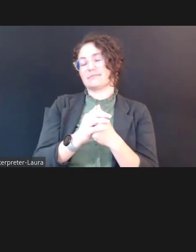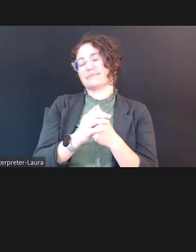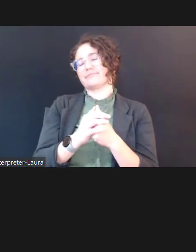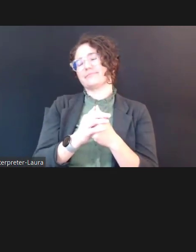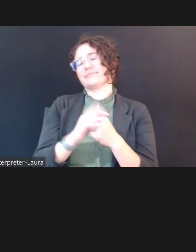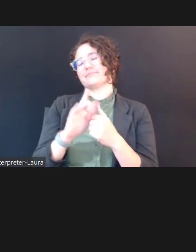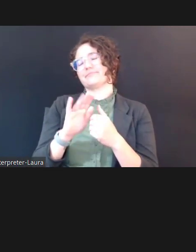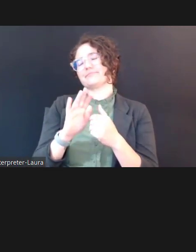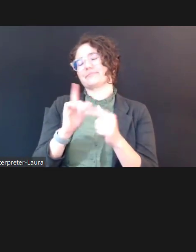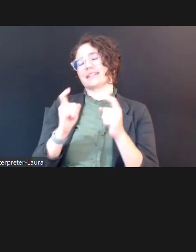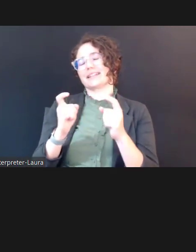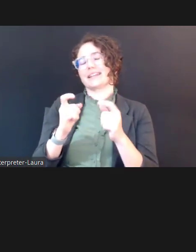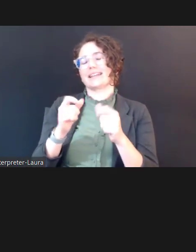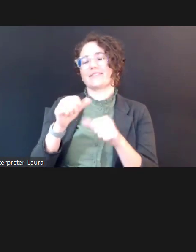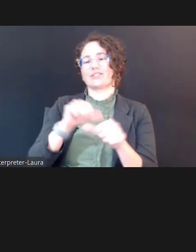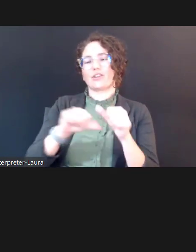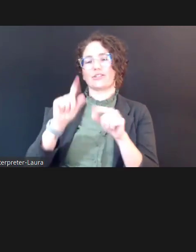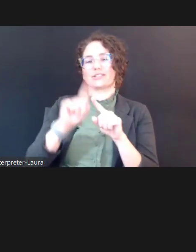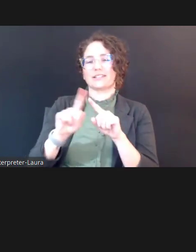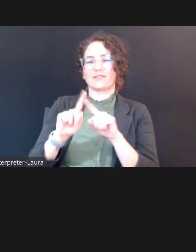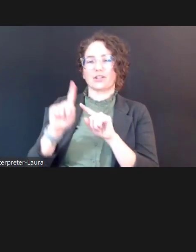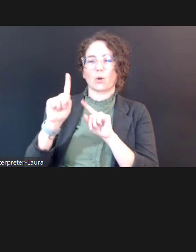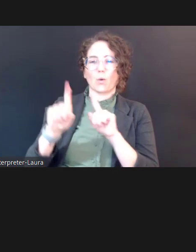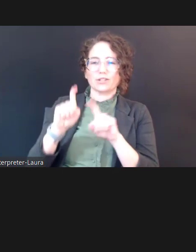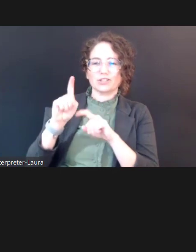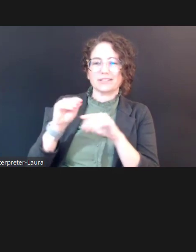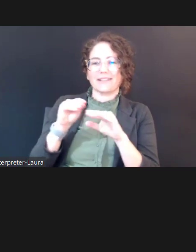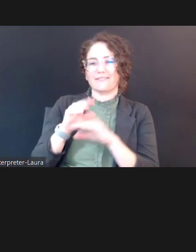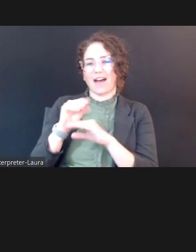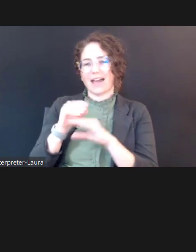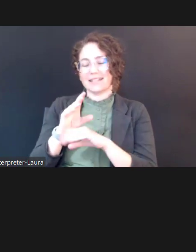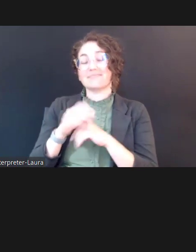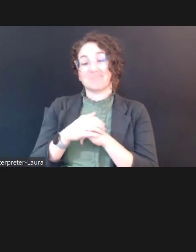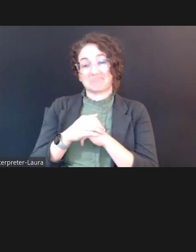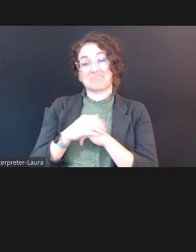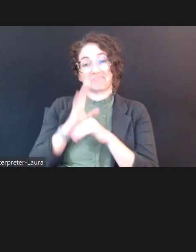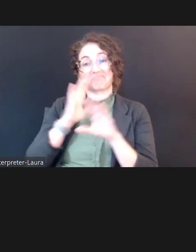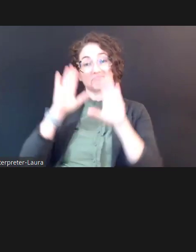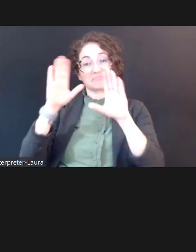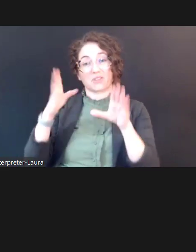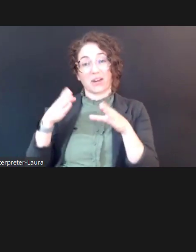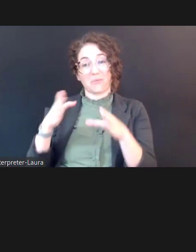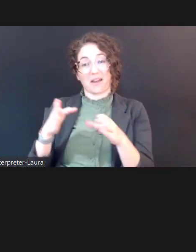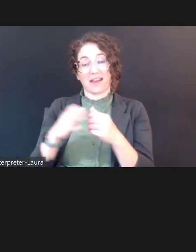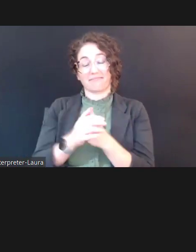advice that would be a great place to post who has equipment that they